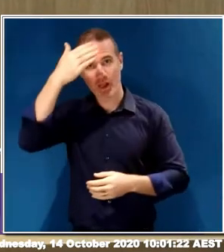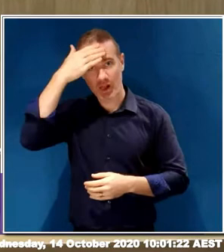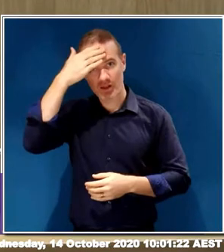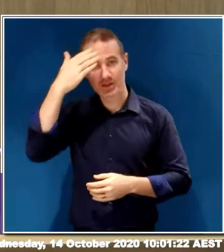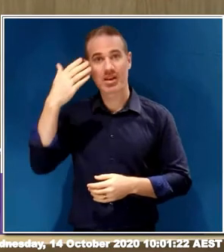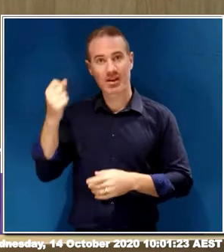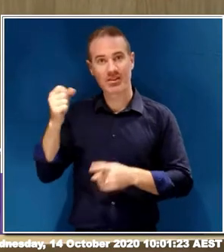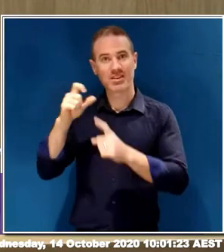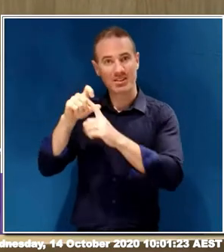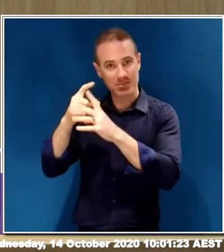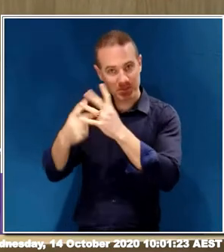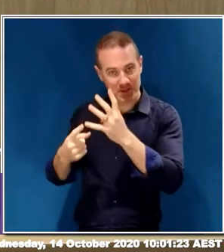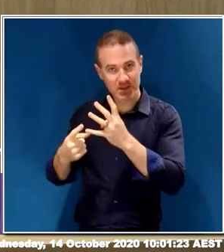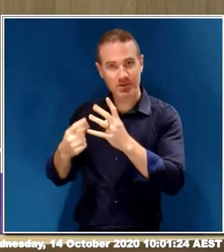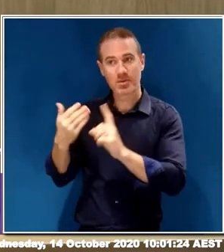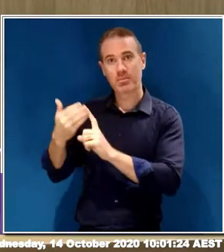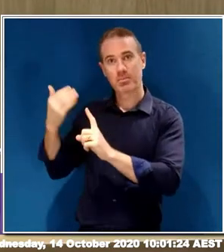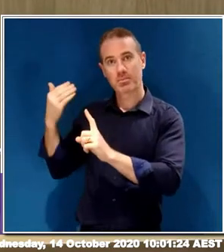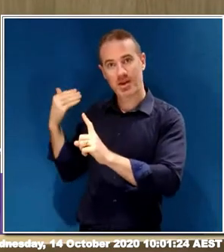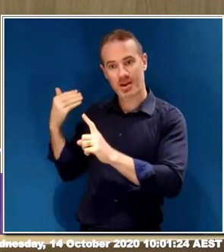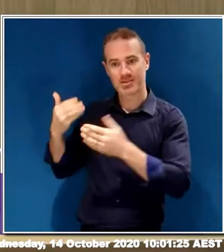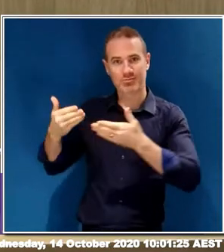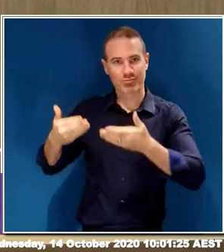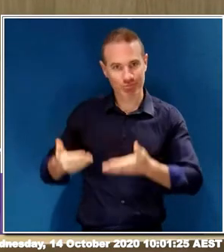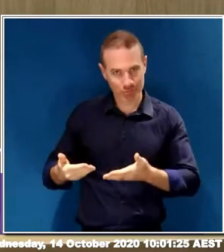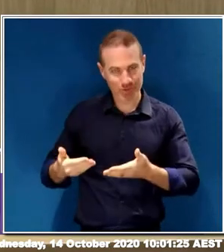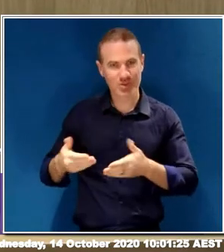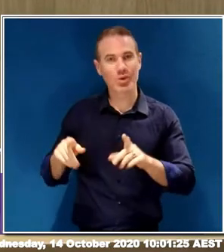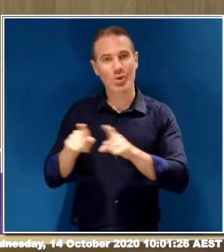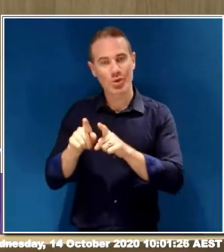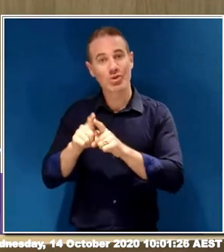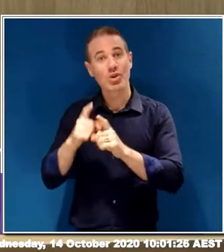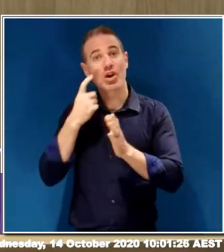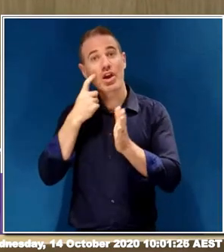and we give acknowledgement to First Nations young people with disability